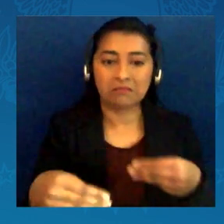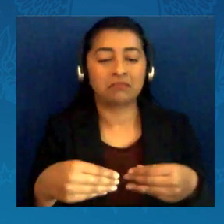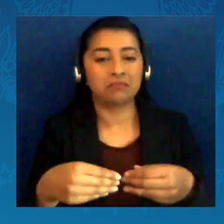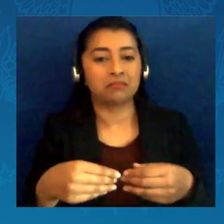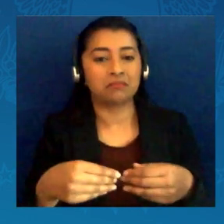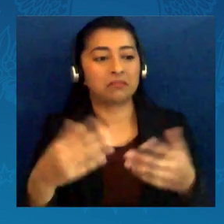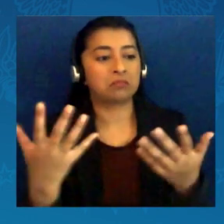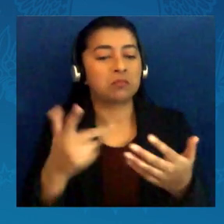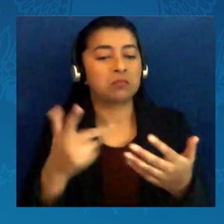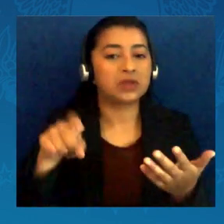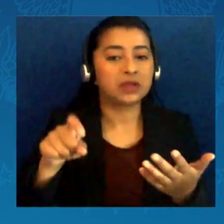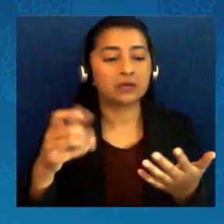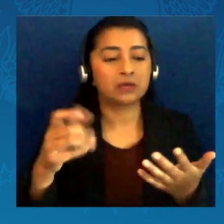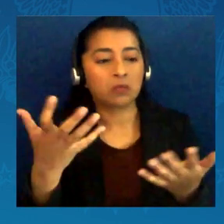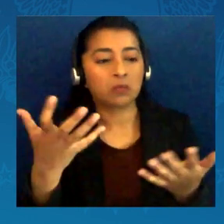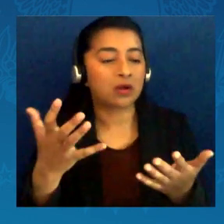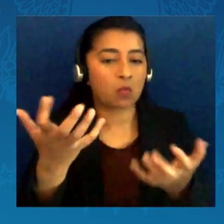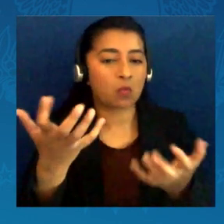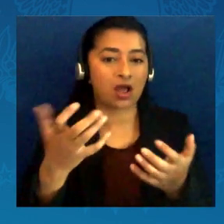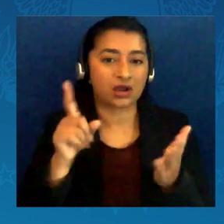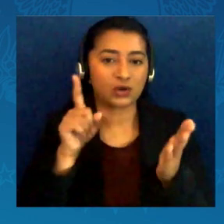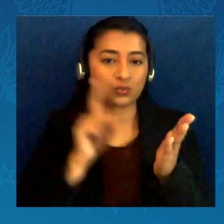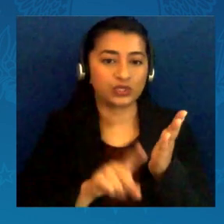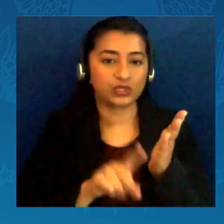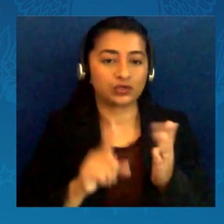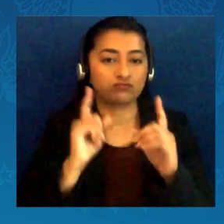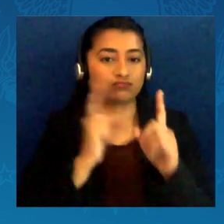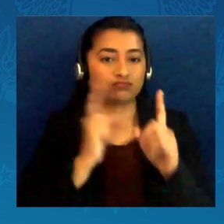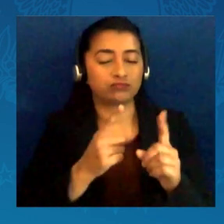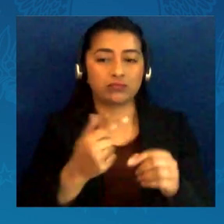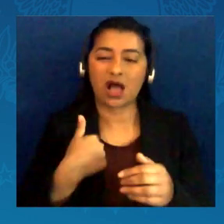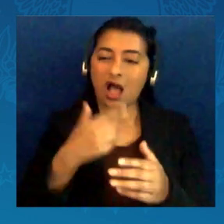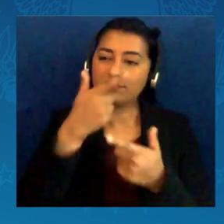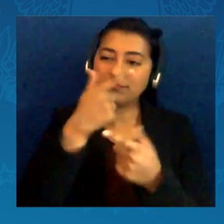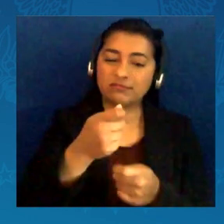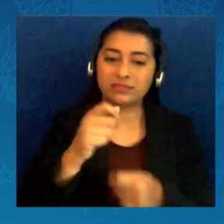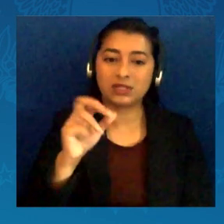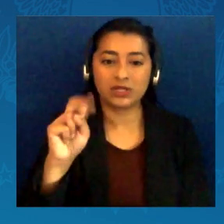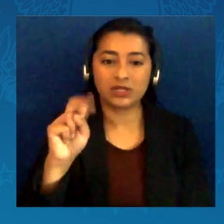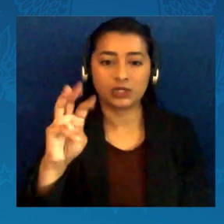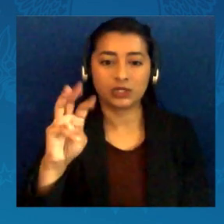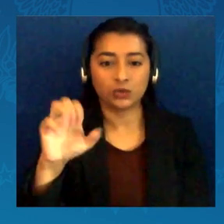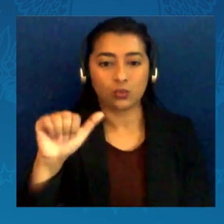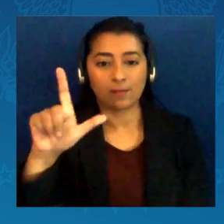So I was like, hey, I'm interested in renewable energy. It can be solar, wind. I don't care. Put me on to something.